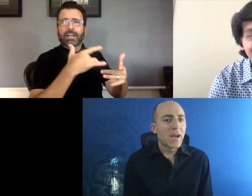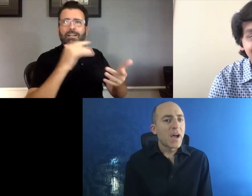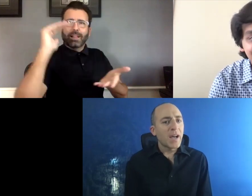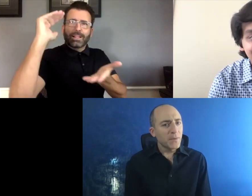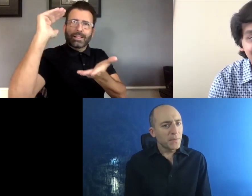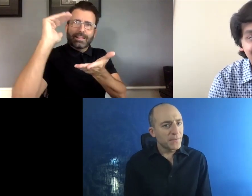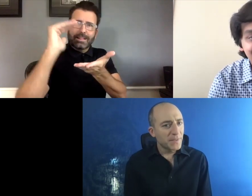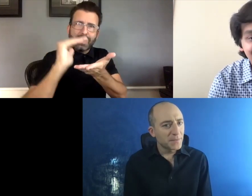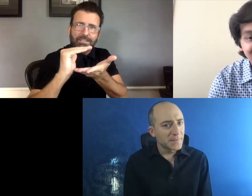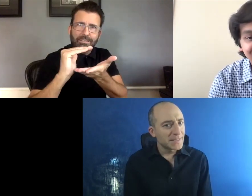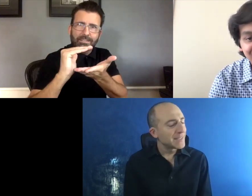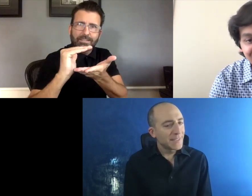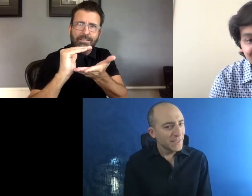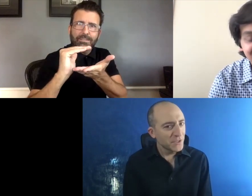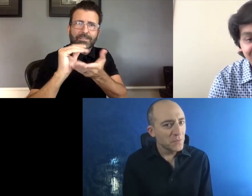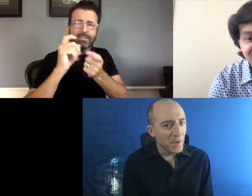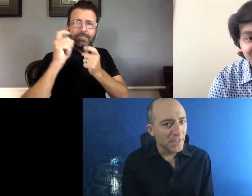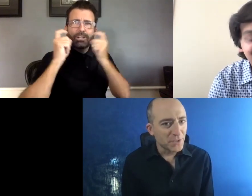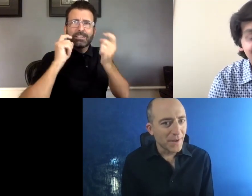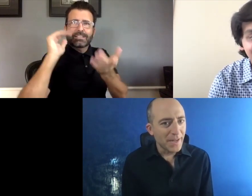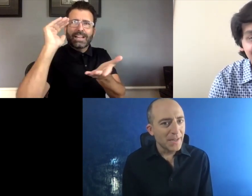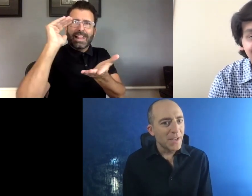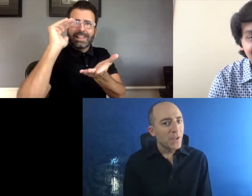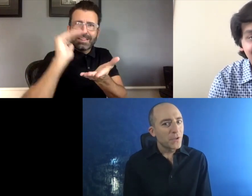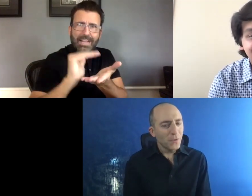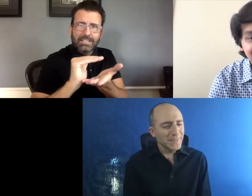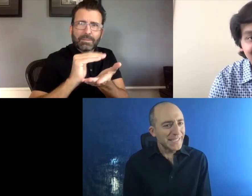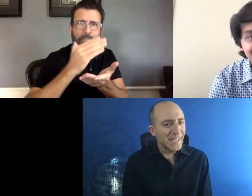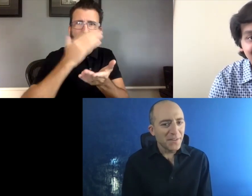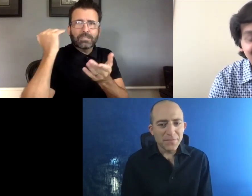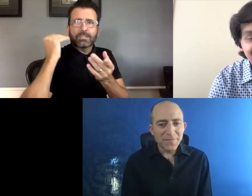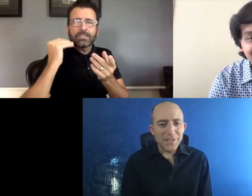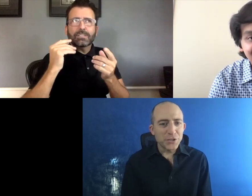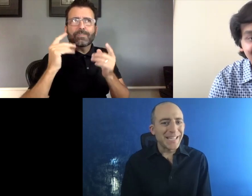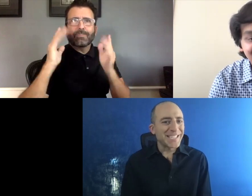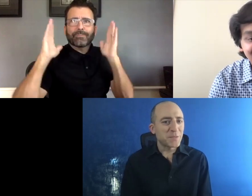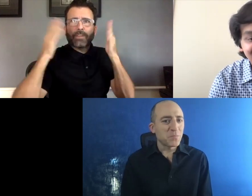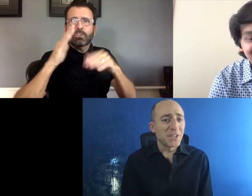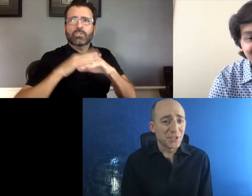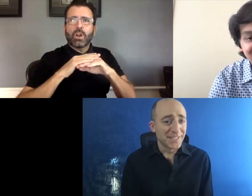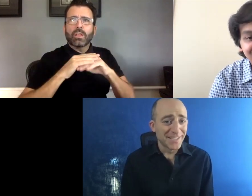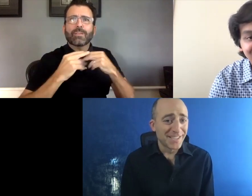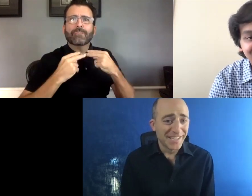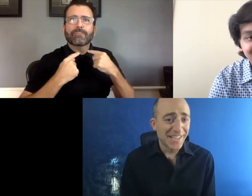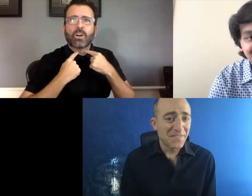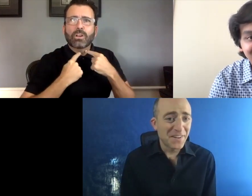Hollywood films, not so much, right? You don't see a lot of facial expressions on a lot of hearing